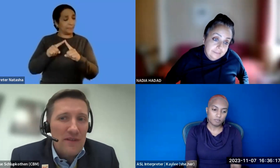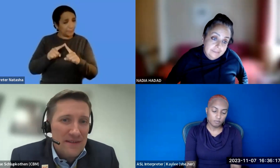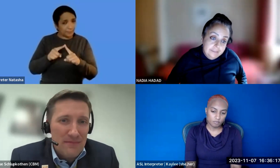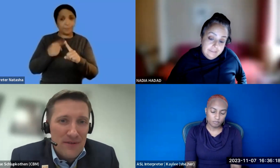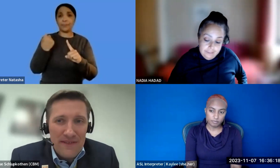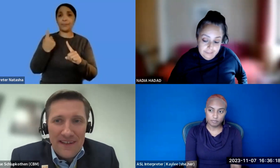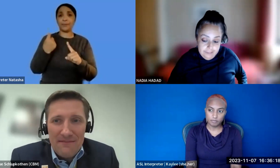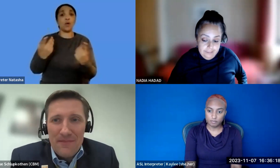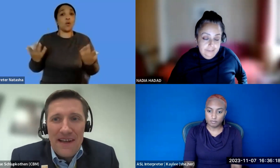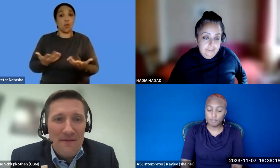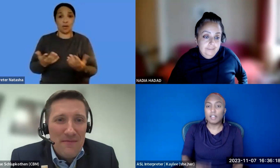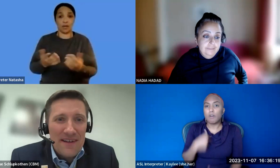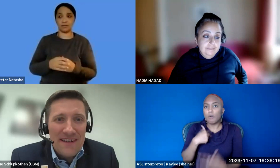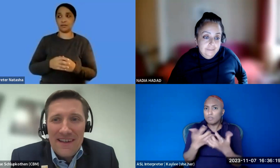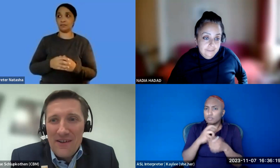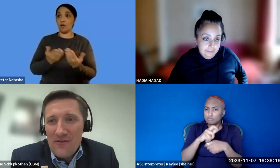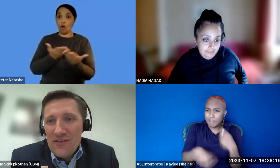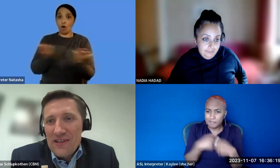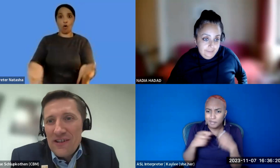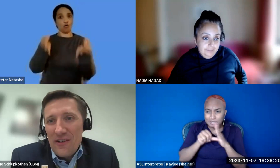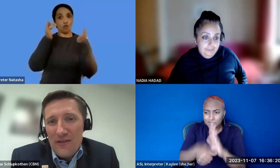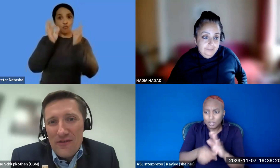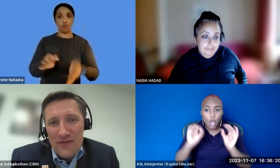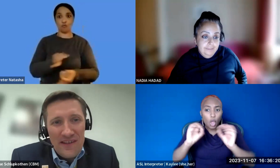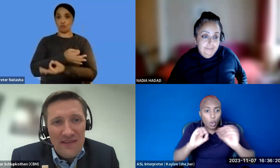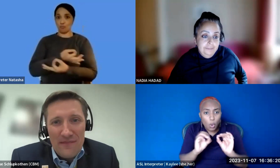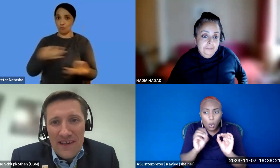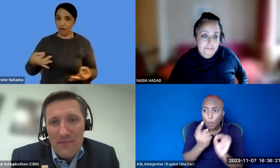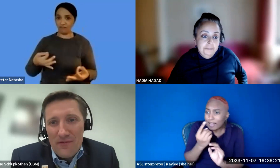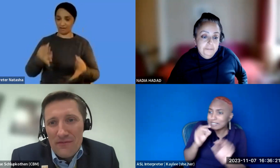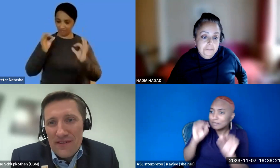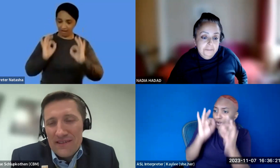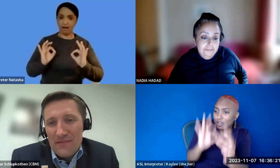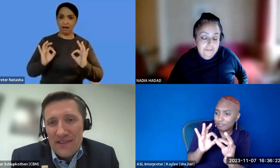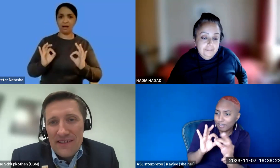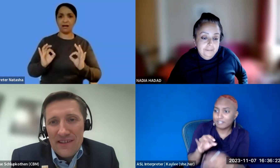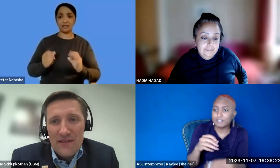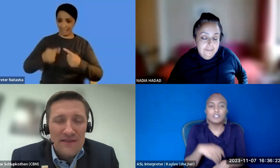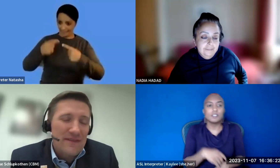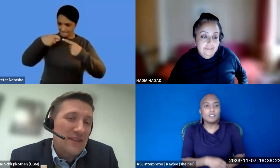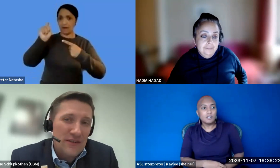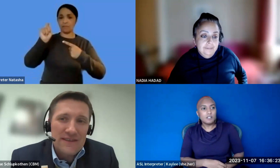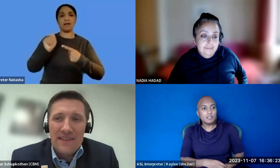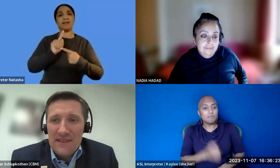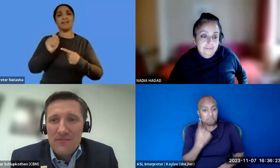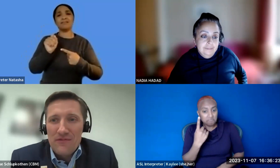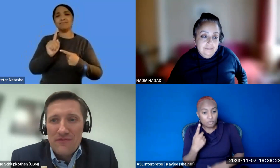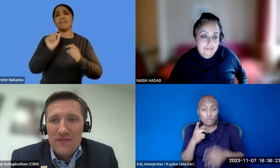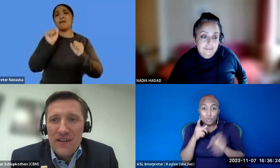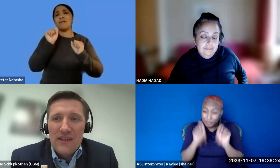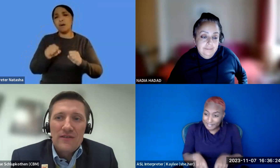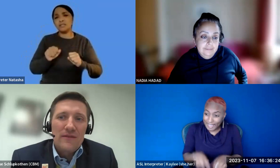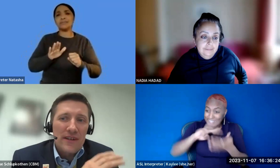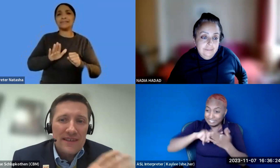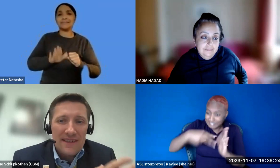nobody is perfect, but everybody can go on the journey of making programs disability-inclusive and improve.